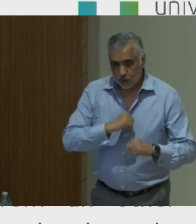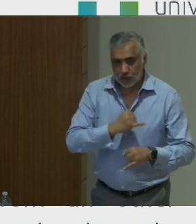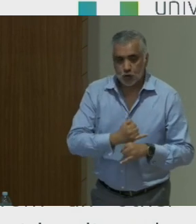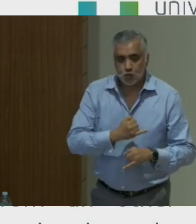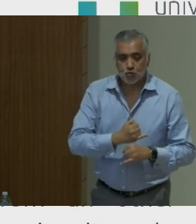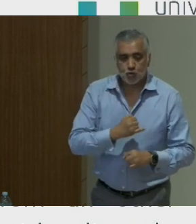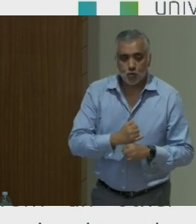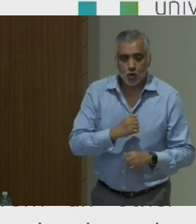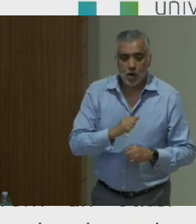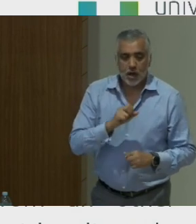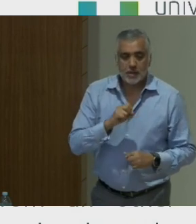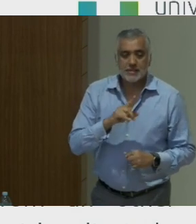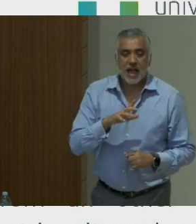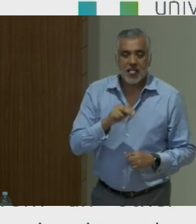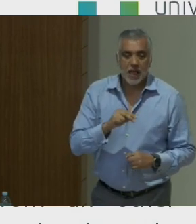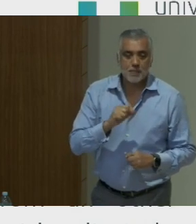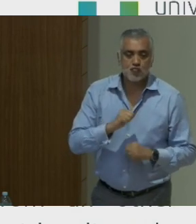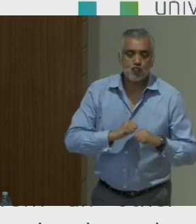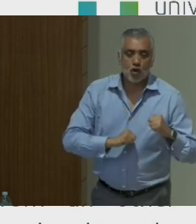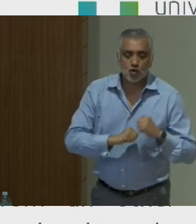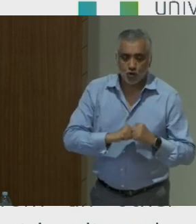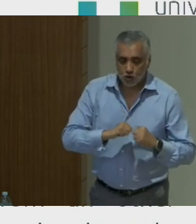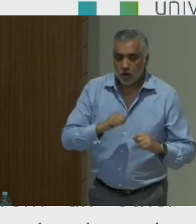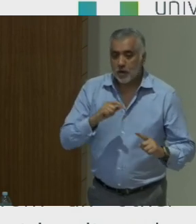institutions and and the barriers that it brings with them.